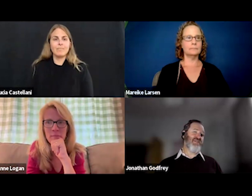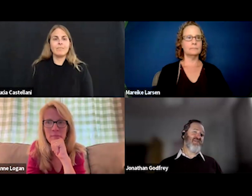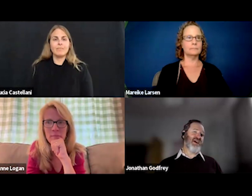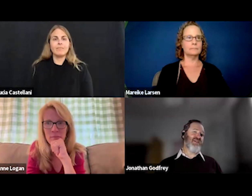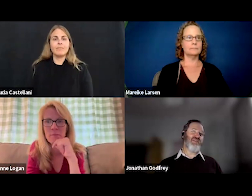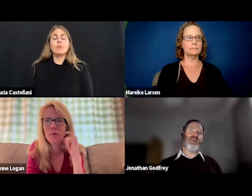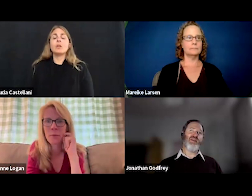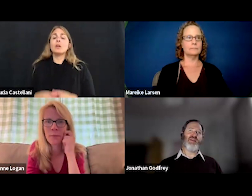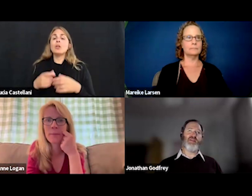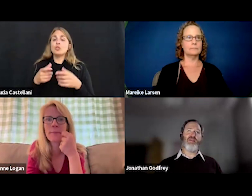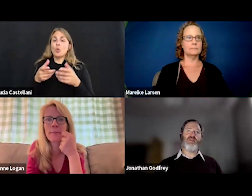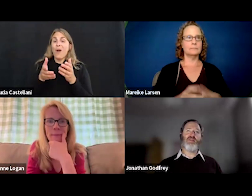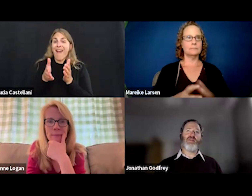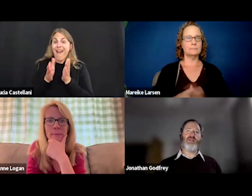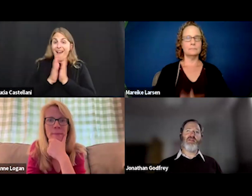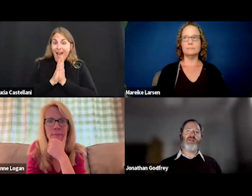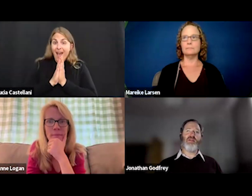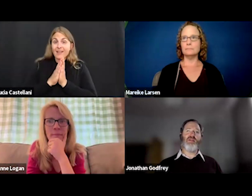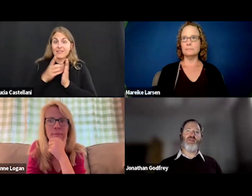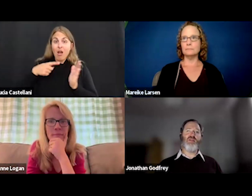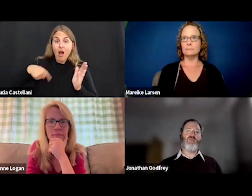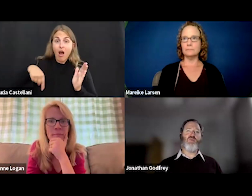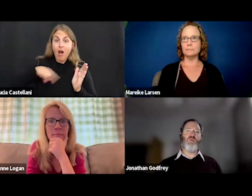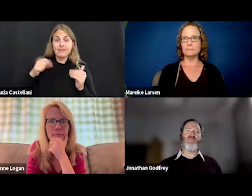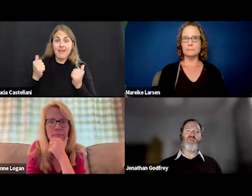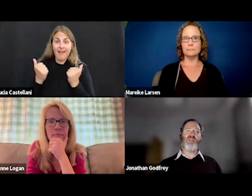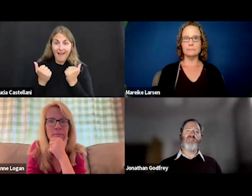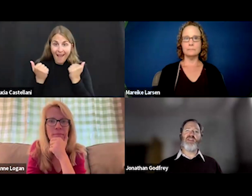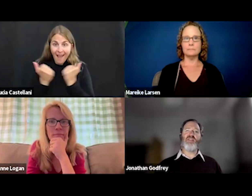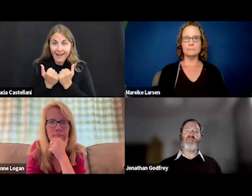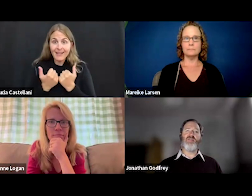Asking us anything is what we volunteered